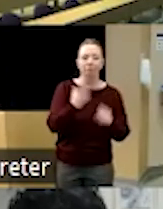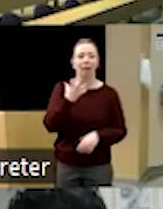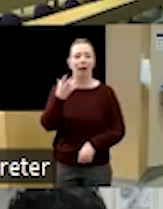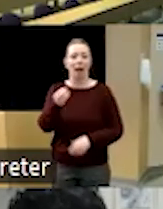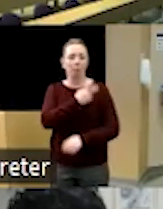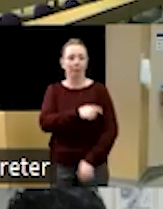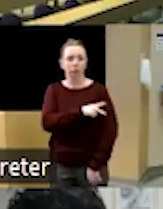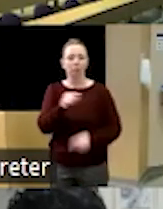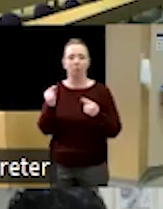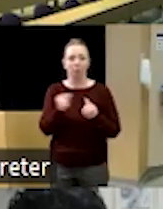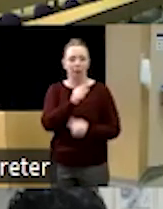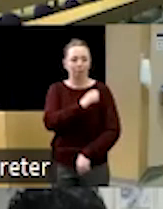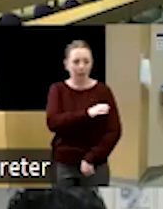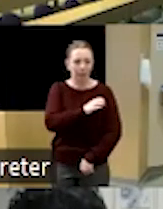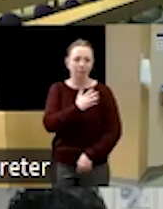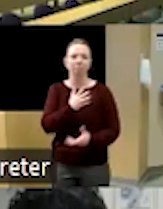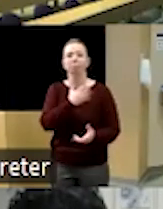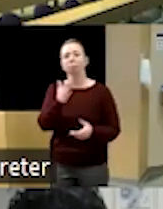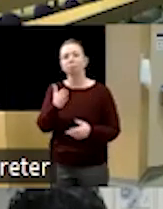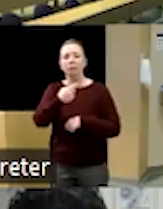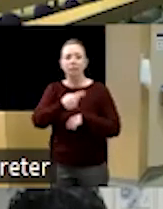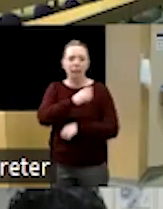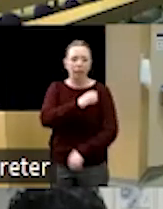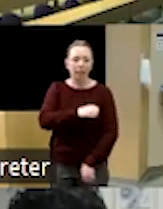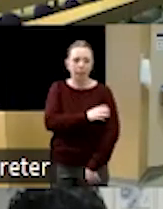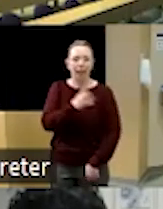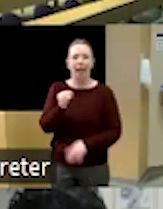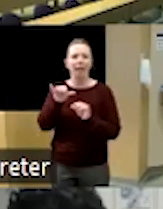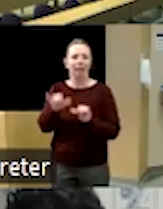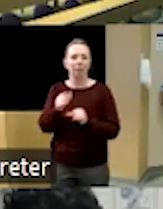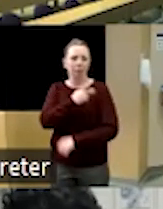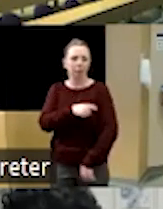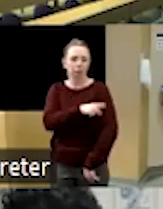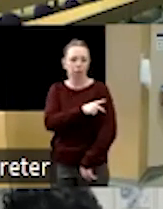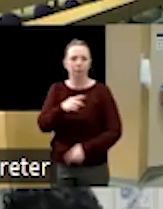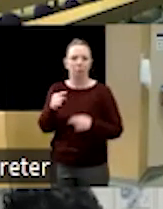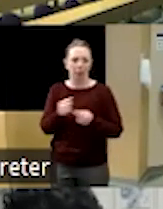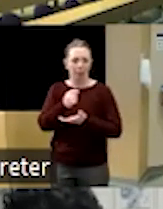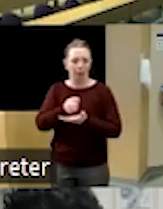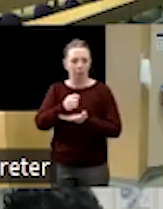pain Day Clinic and inpatient pain therapy and of course we teach people and we teach students